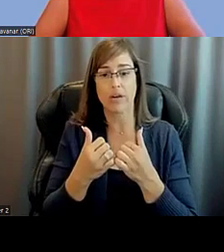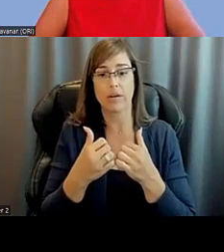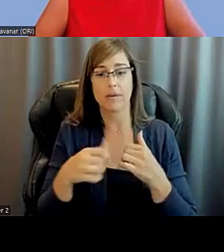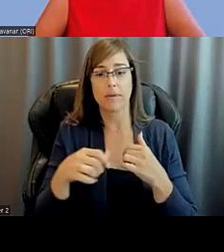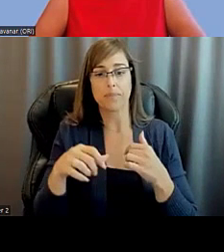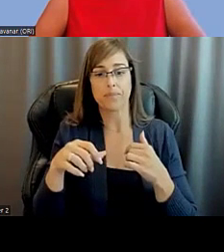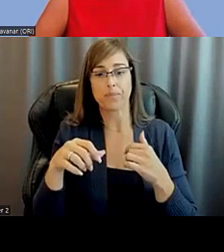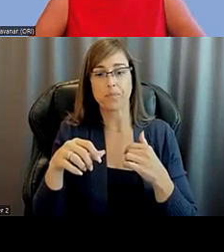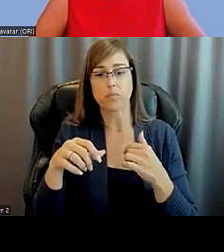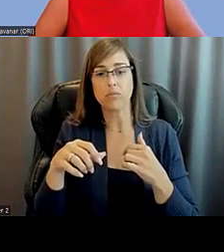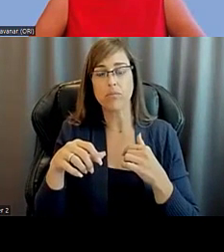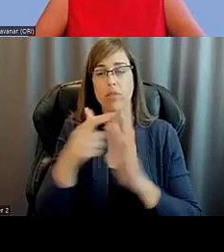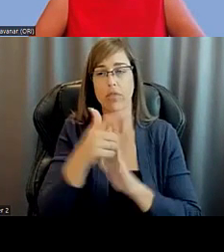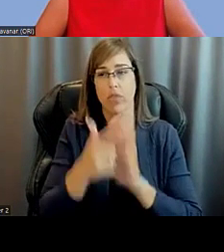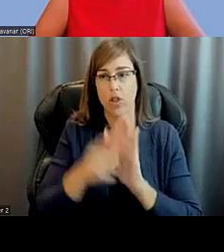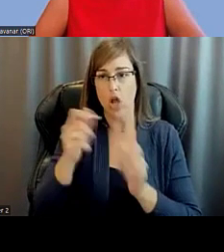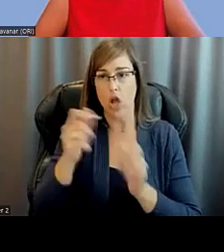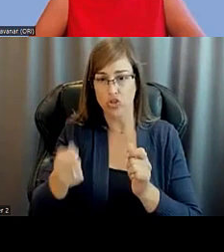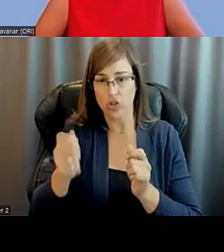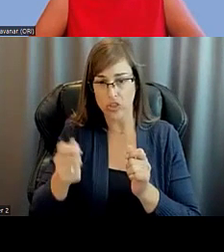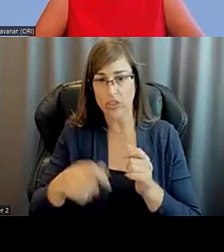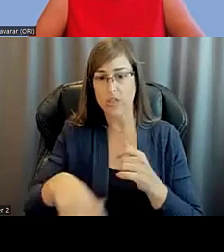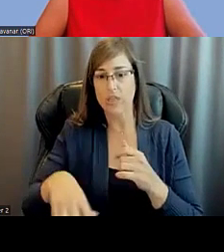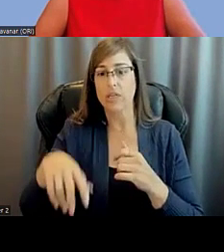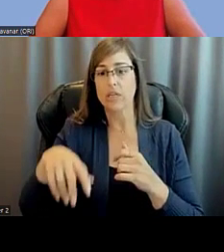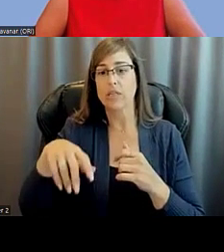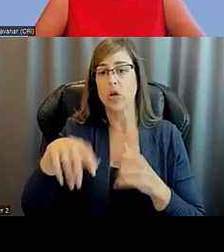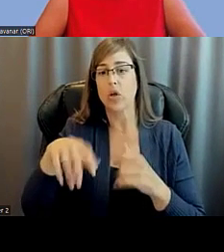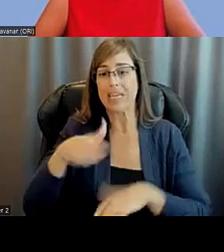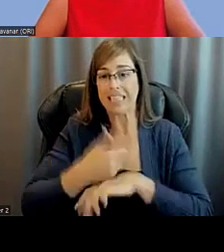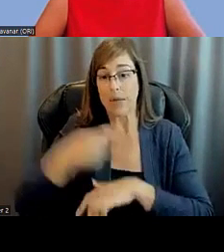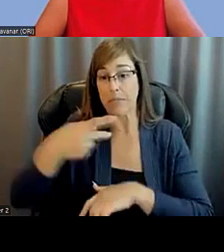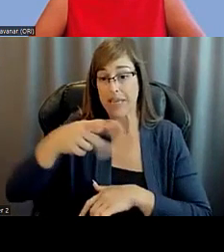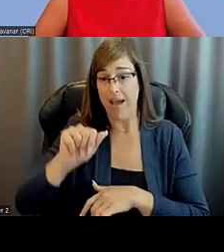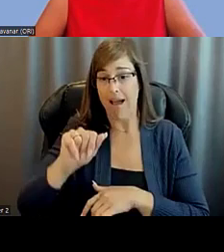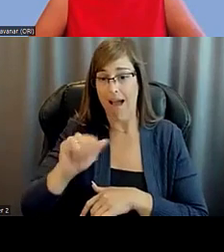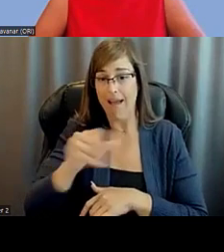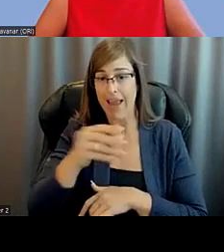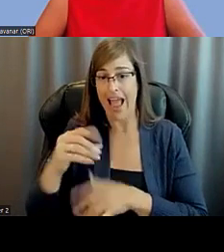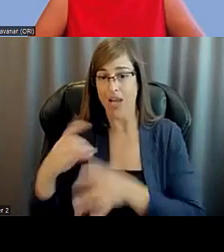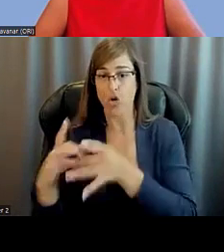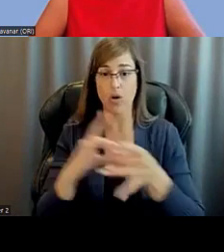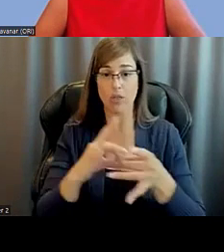that the PI and/or corresponding author can be liable for research misconduct